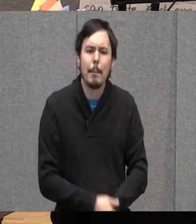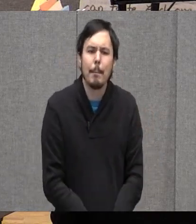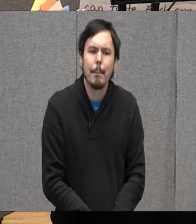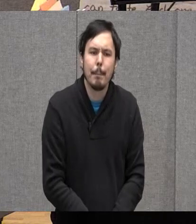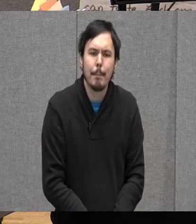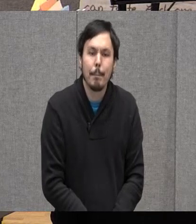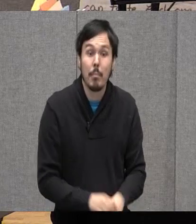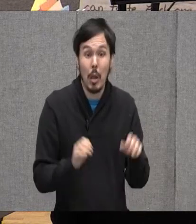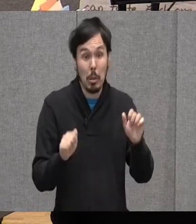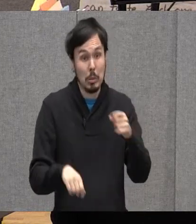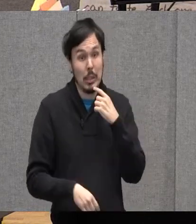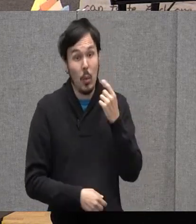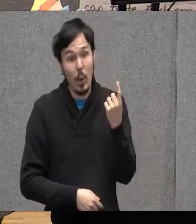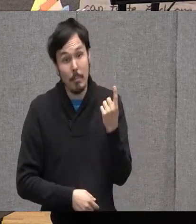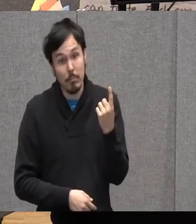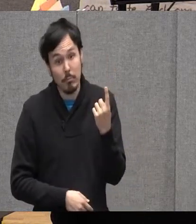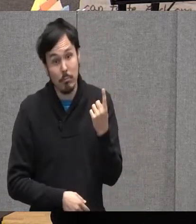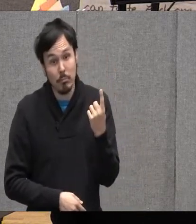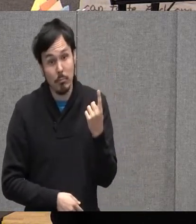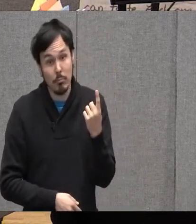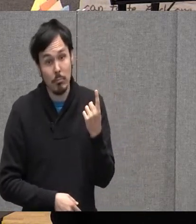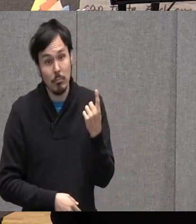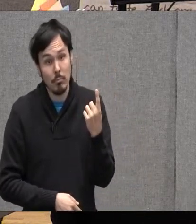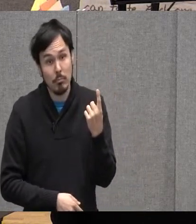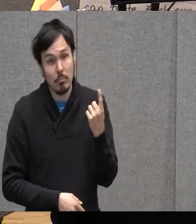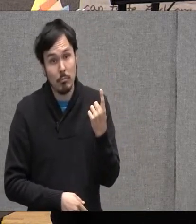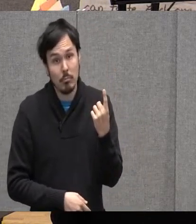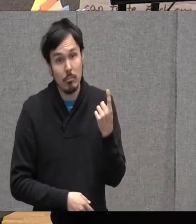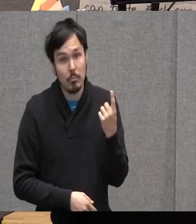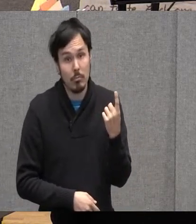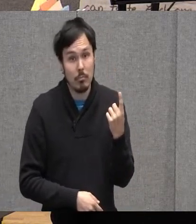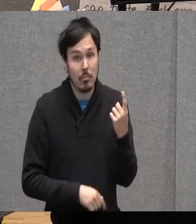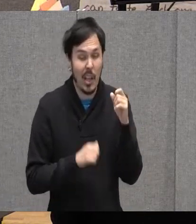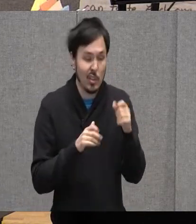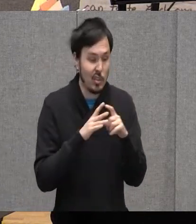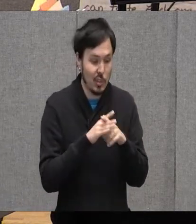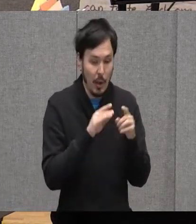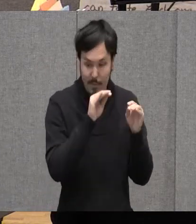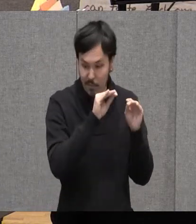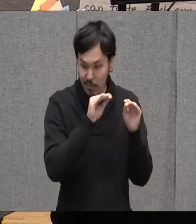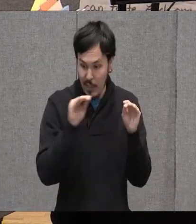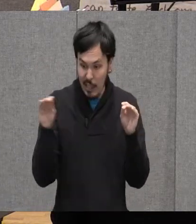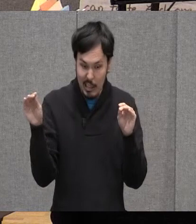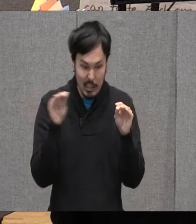Well, I could say one and then I could go oh, and just start filling it in. Two.